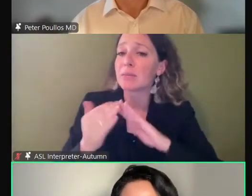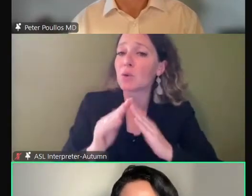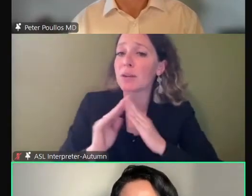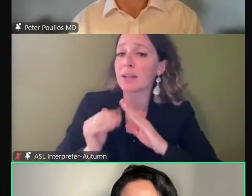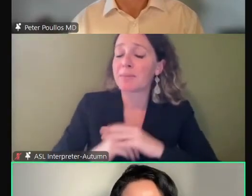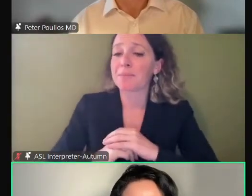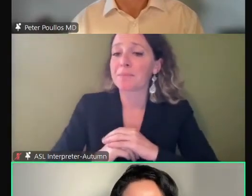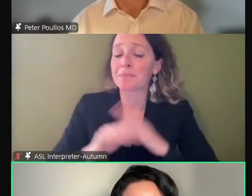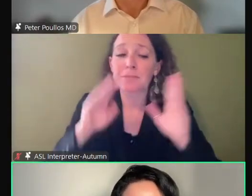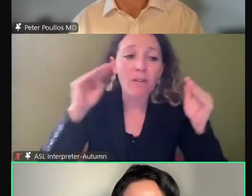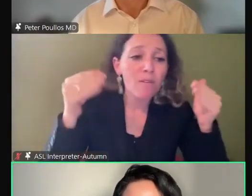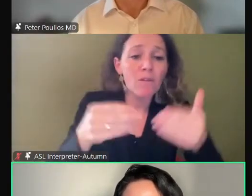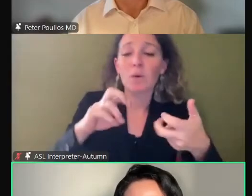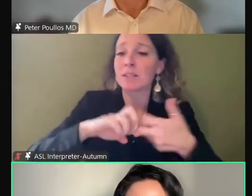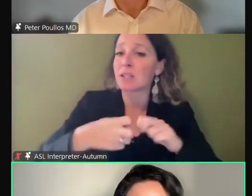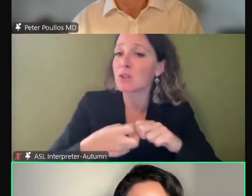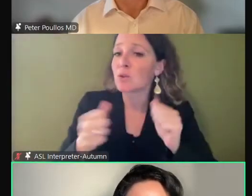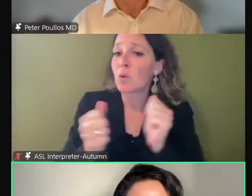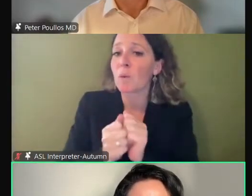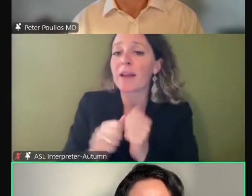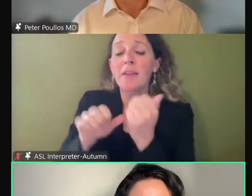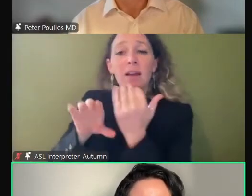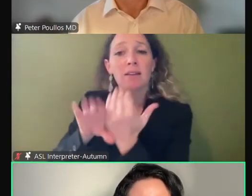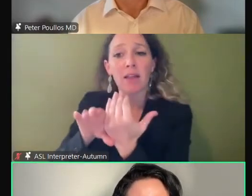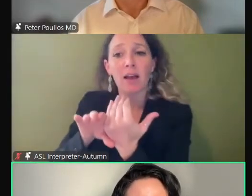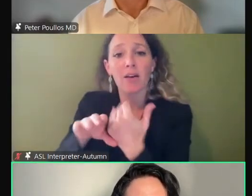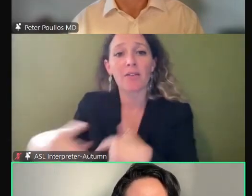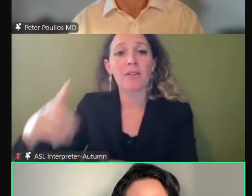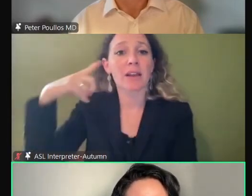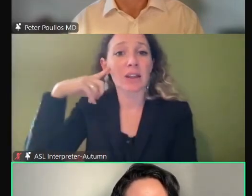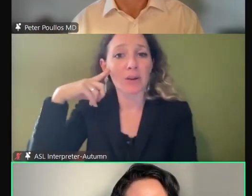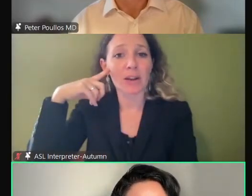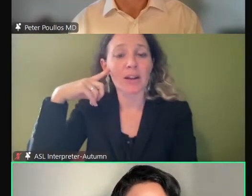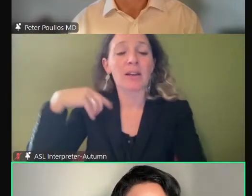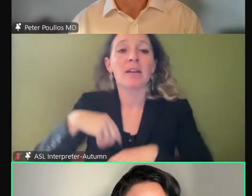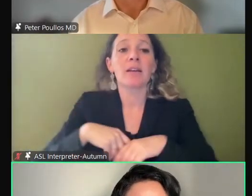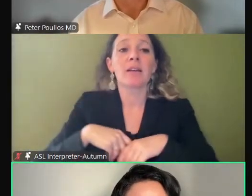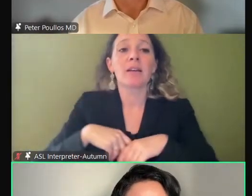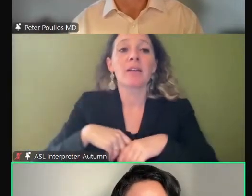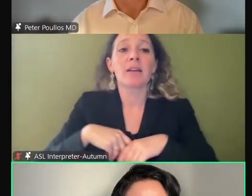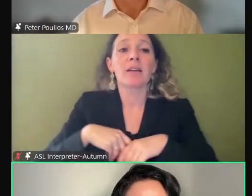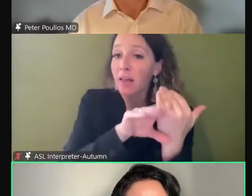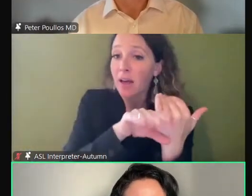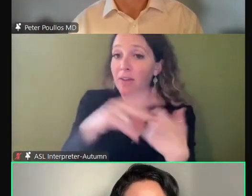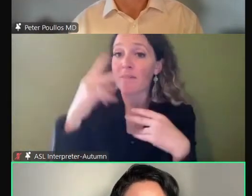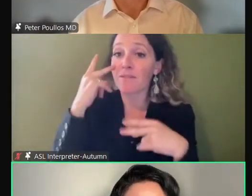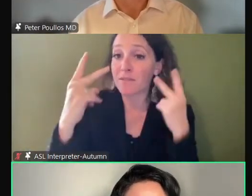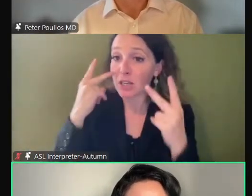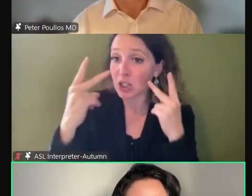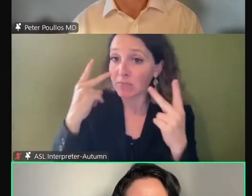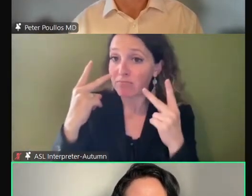issues with telehealth and hearing, then a telehealth and vision, issues with mobility.